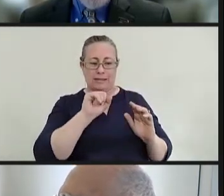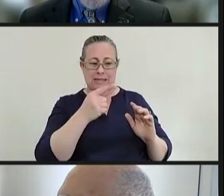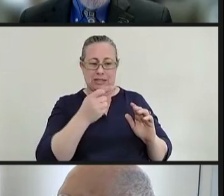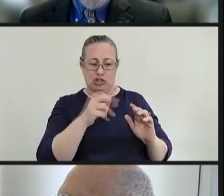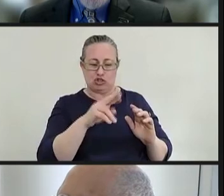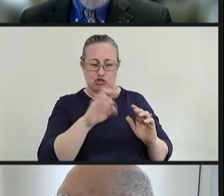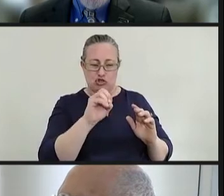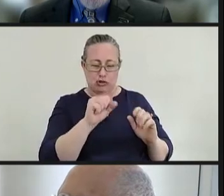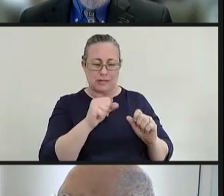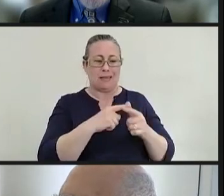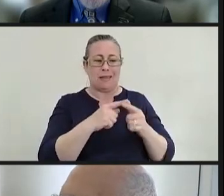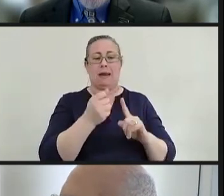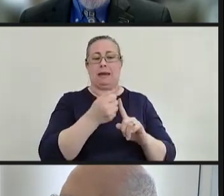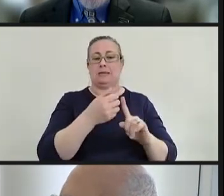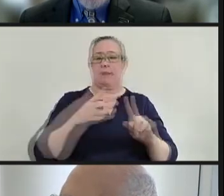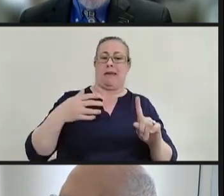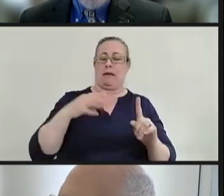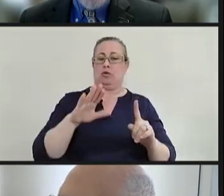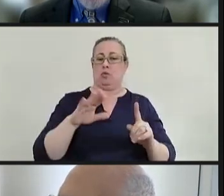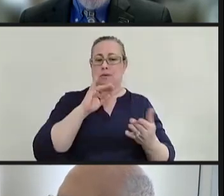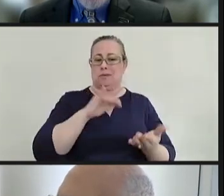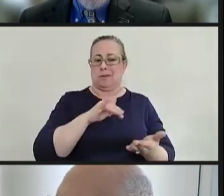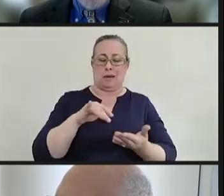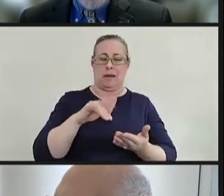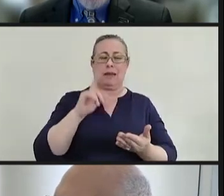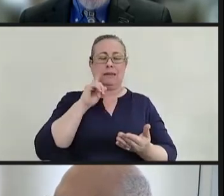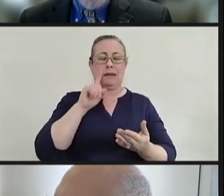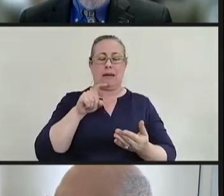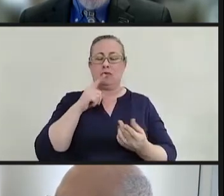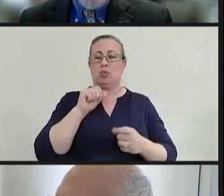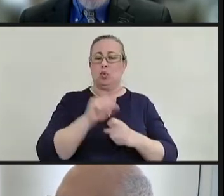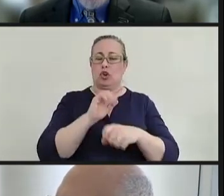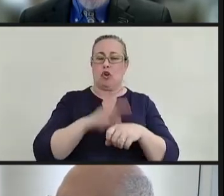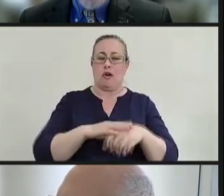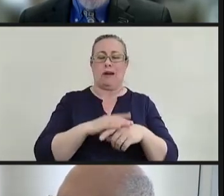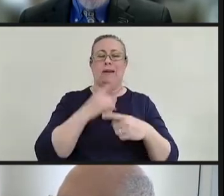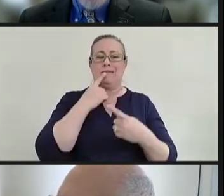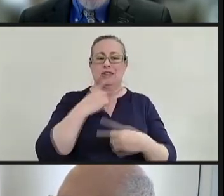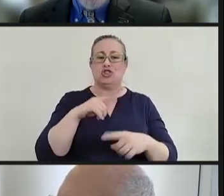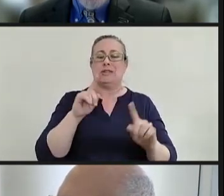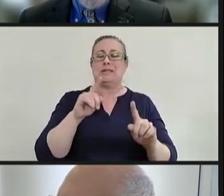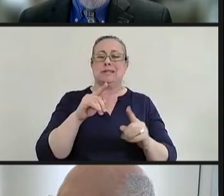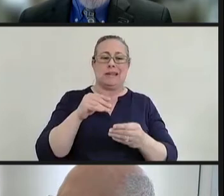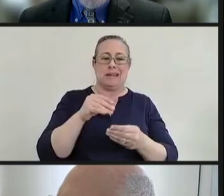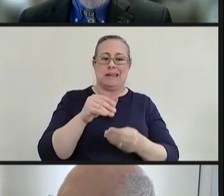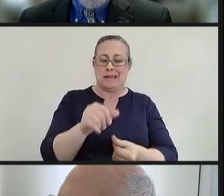I think you really have to work on, you know, efficiency, cost controls. This is not, you know,